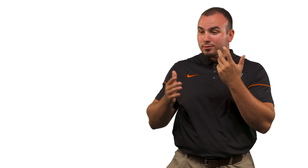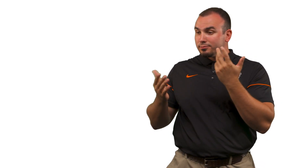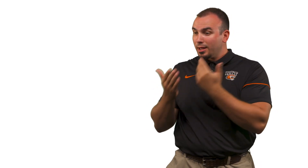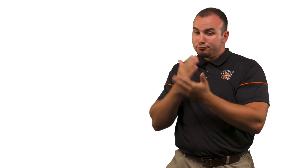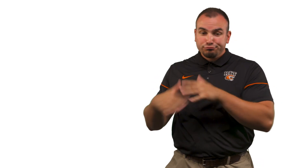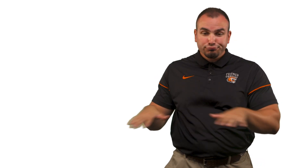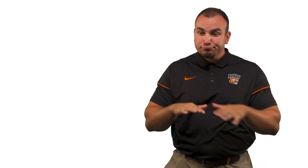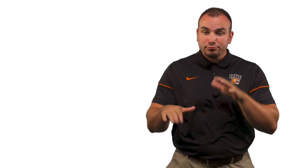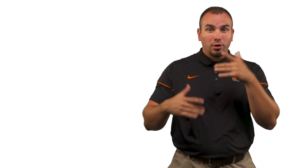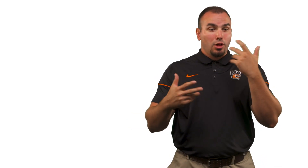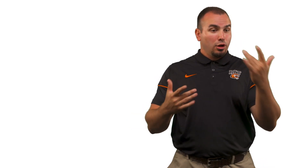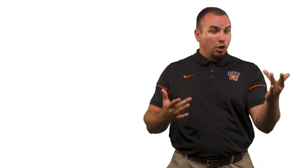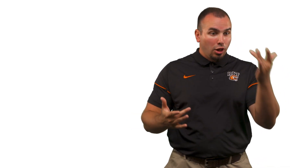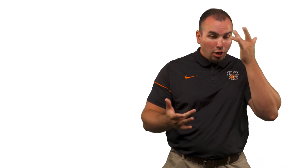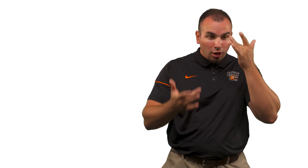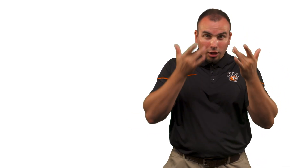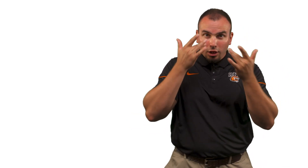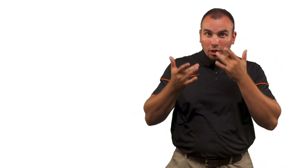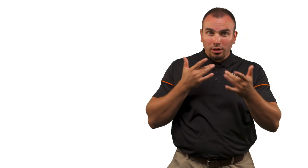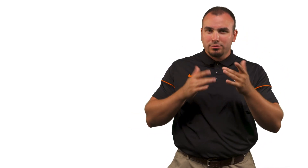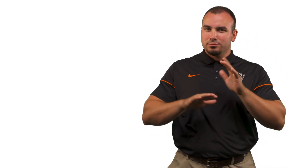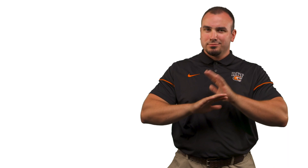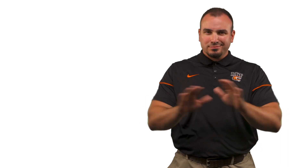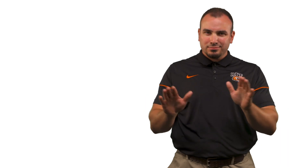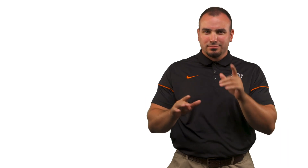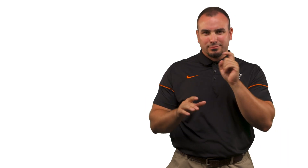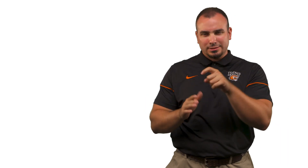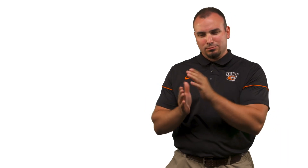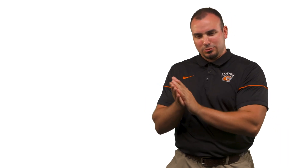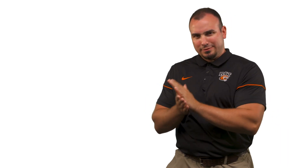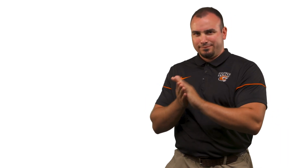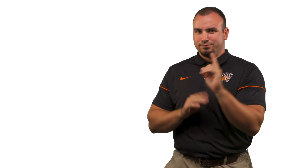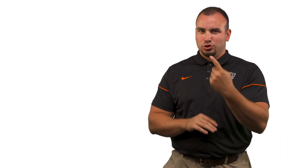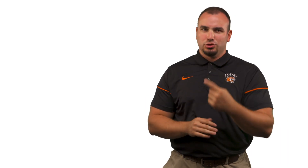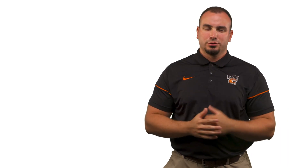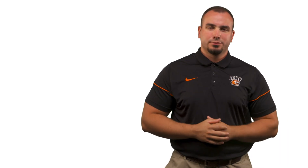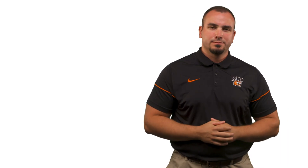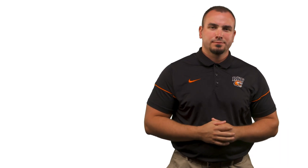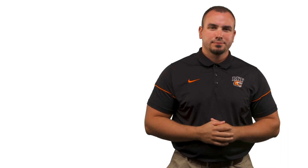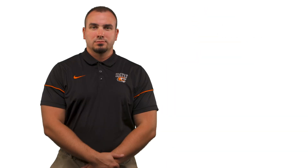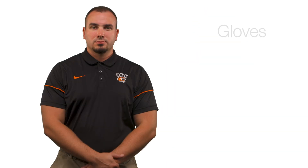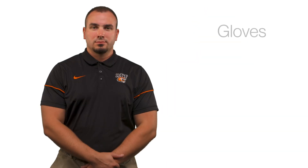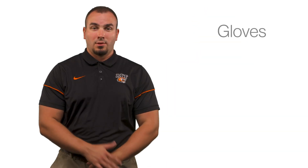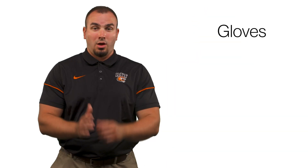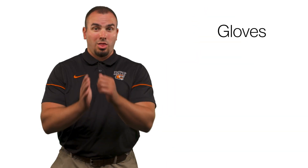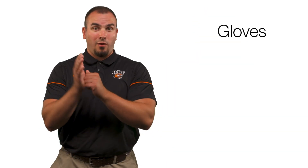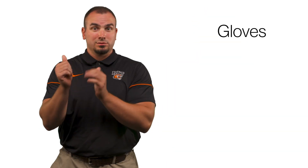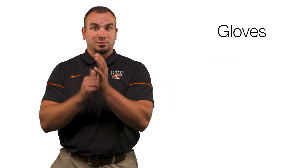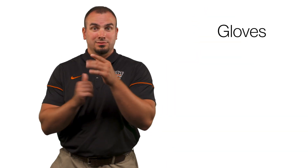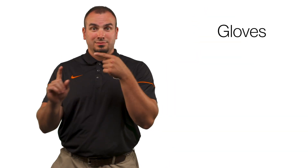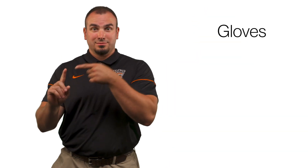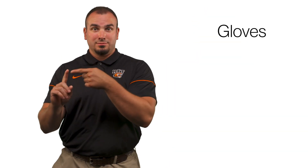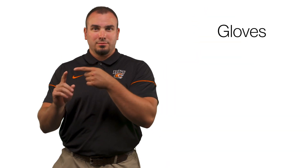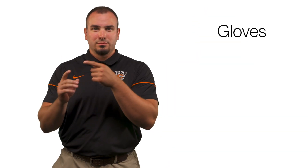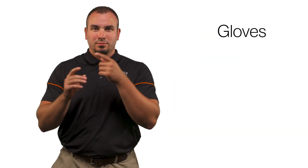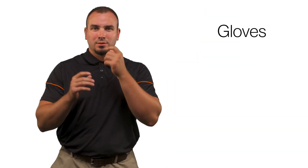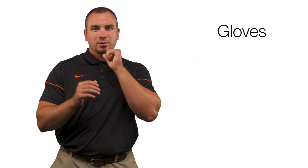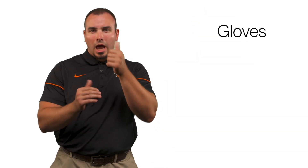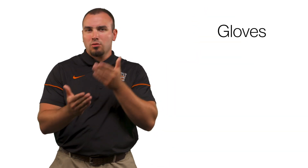Avoid touching mouth, nose, and eyes with unwashed hands.